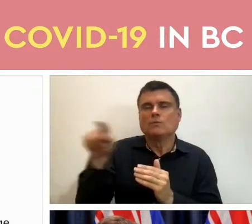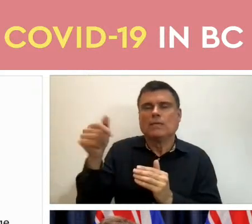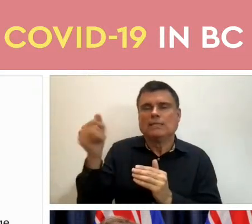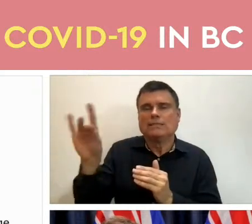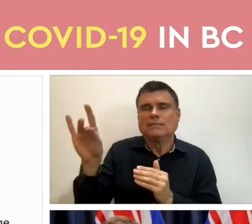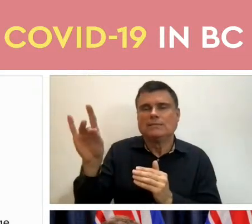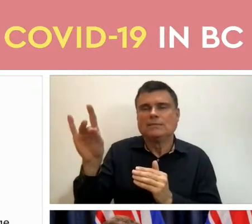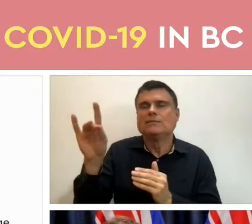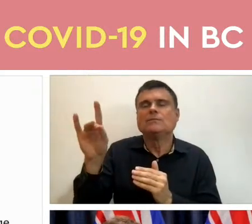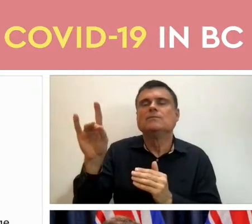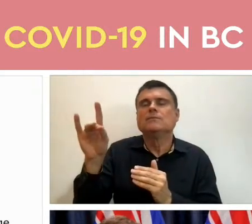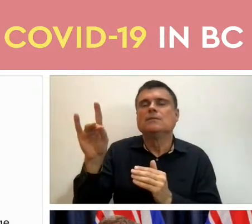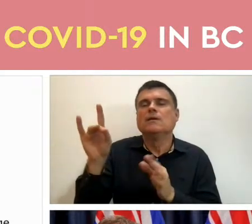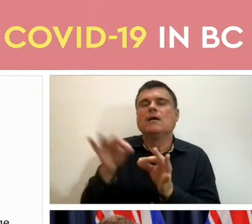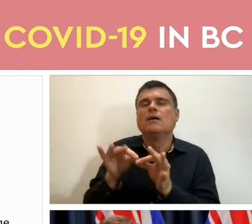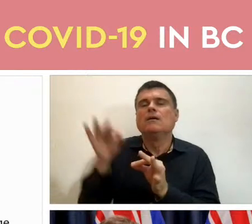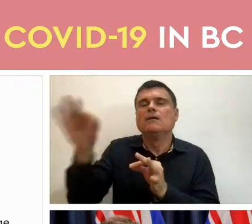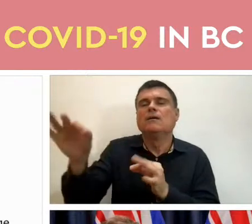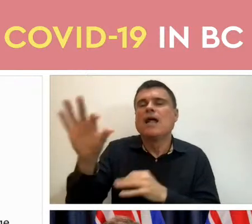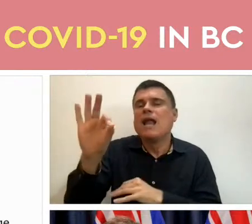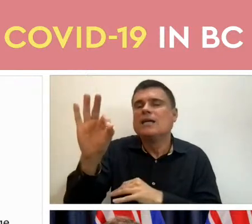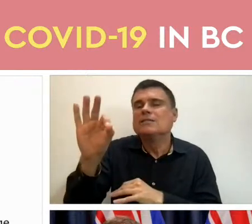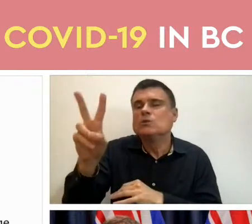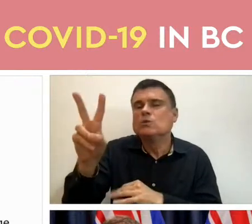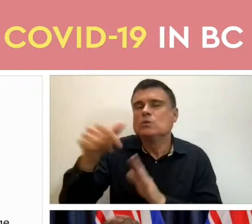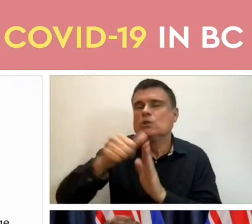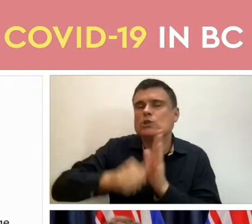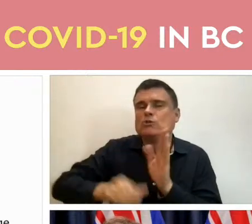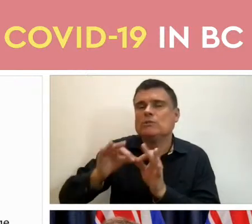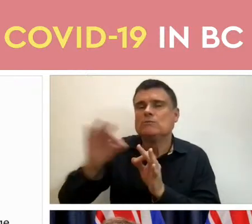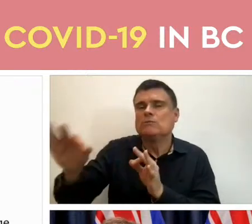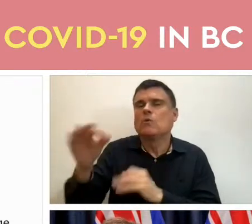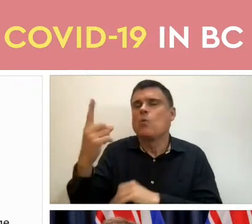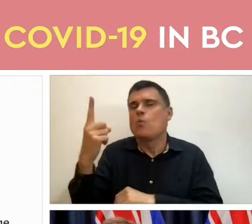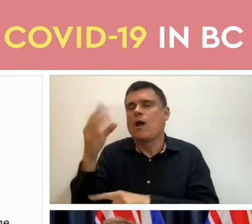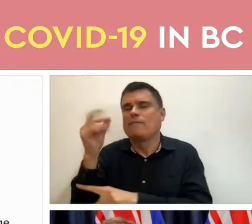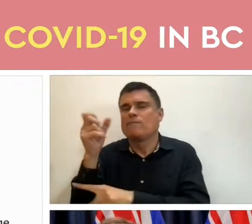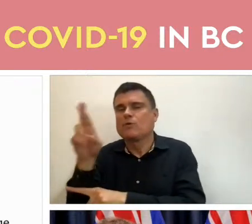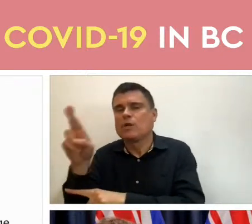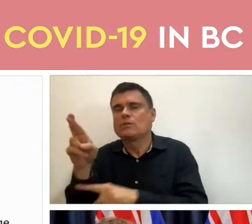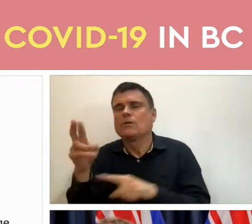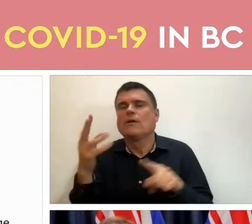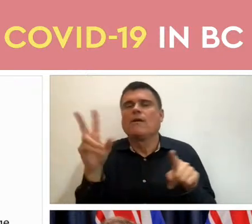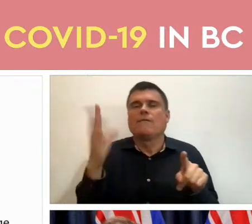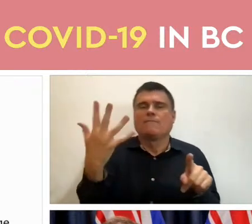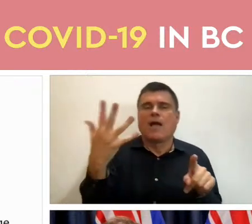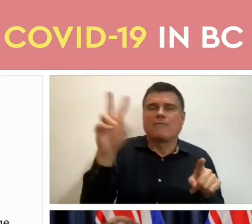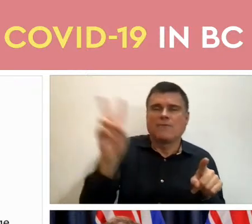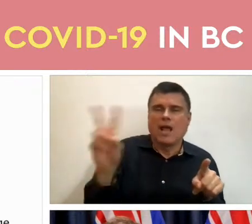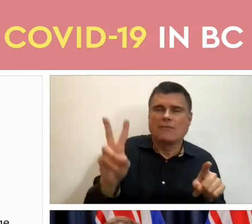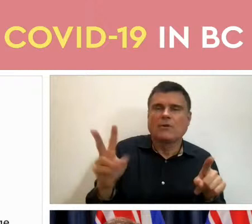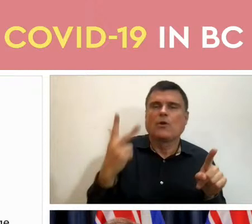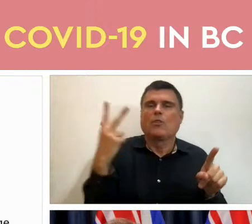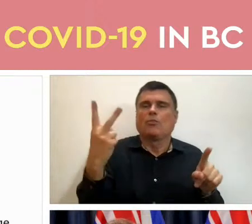surgeries. That is one in Frazier health, five in Vancouver coastal health. Three in Vancouver island